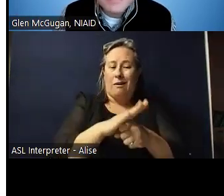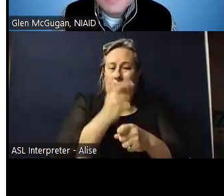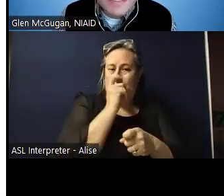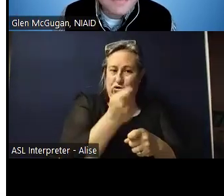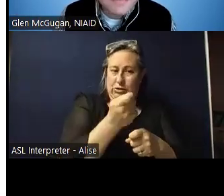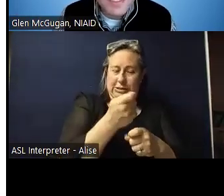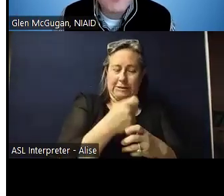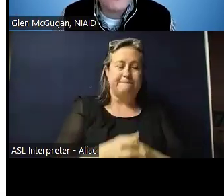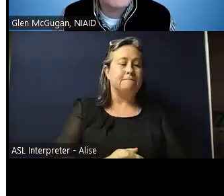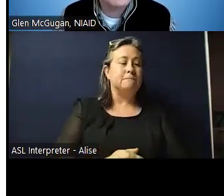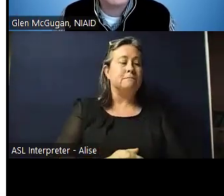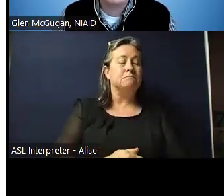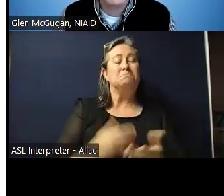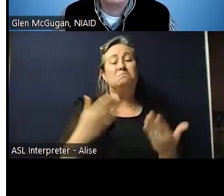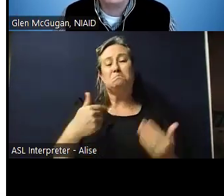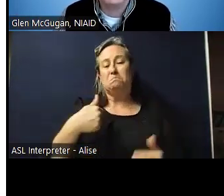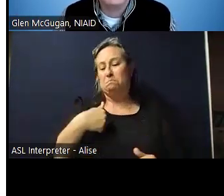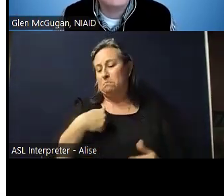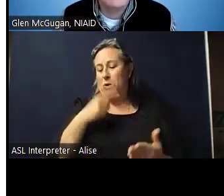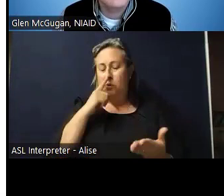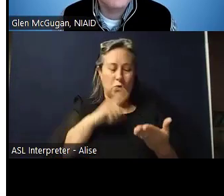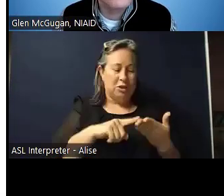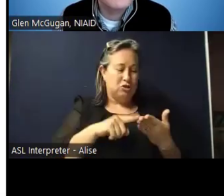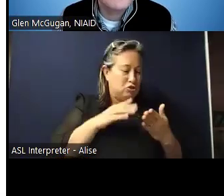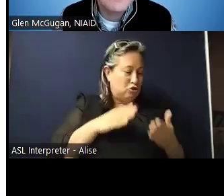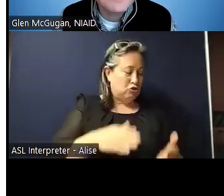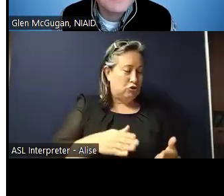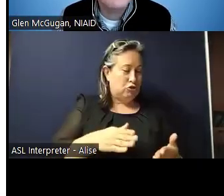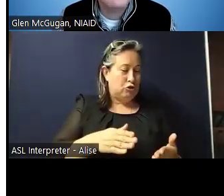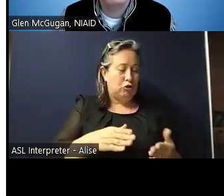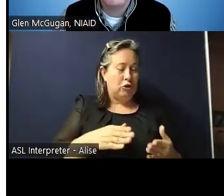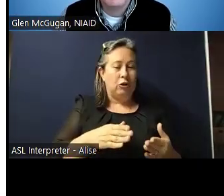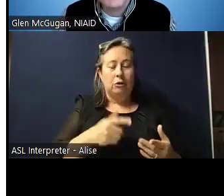So let's say I'm a researcher and I'm interested in COVID-19.